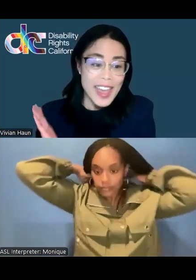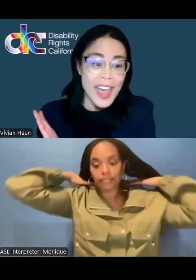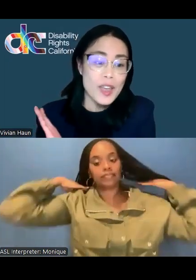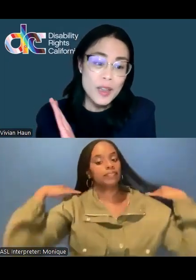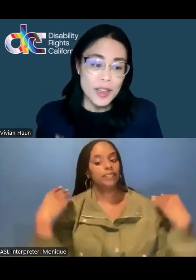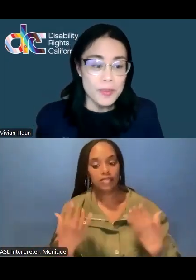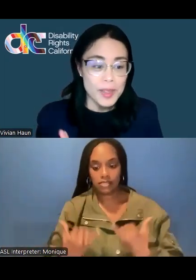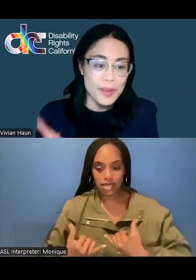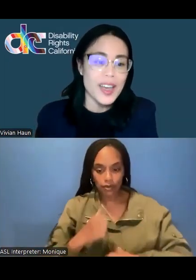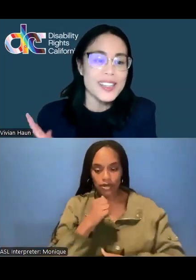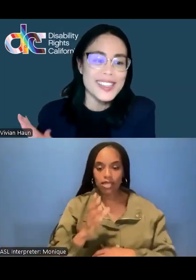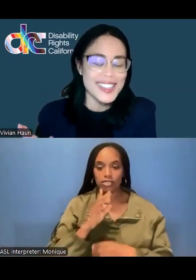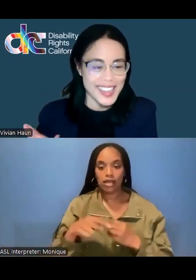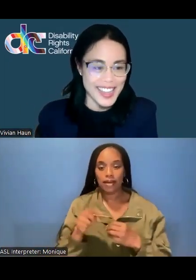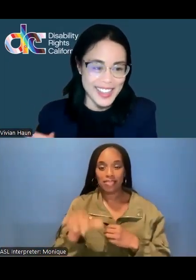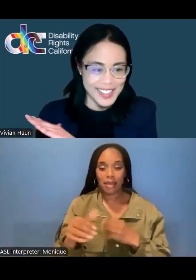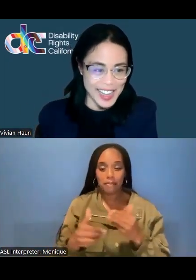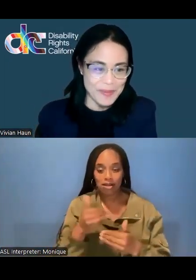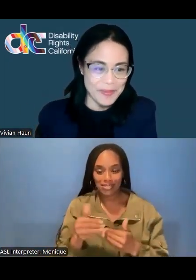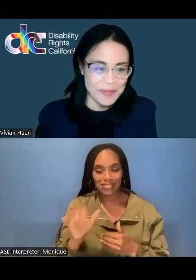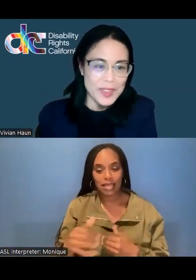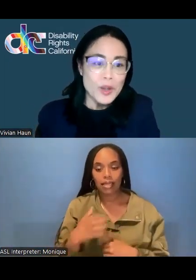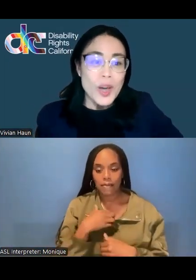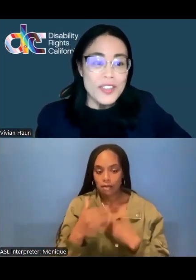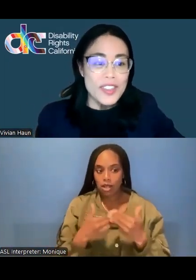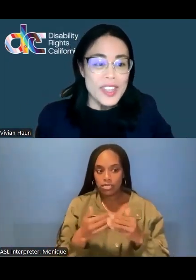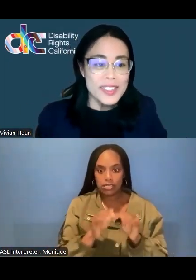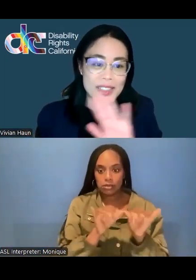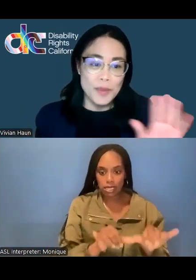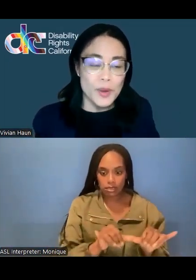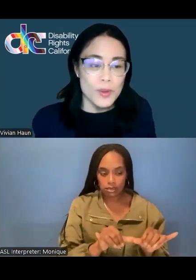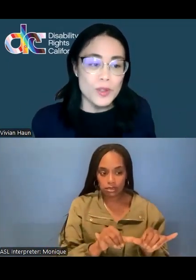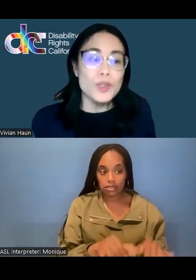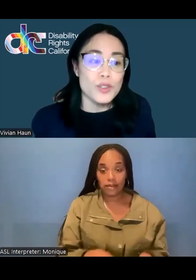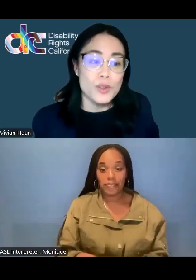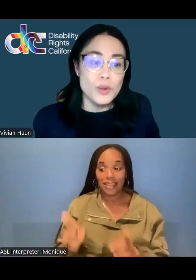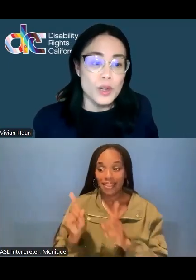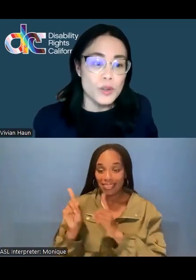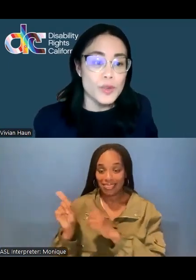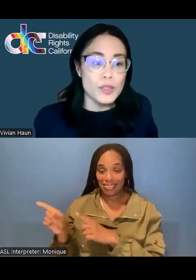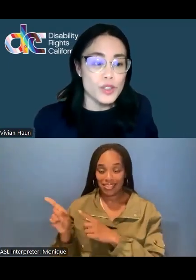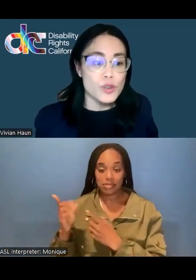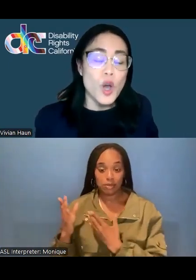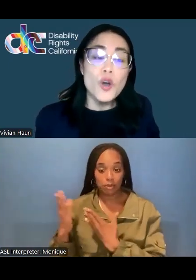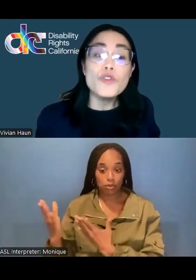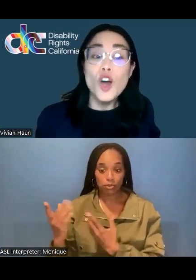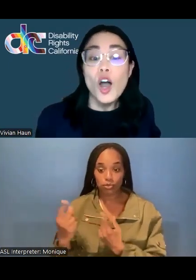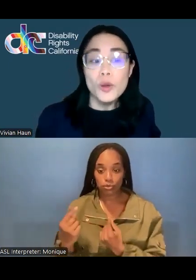That complaint process is staying the same. What this proposal would do would be to overhaul